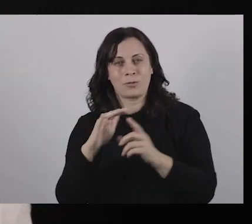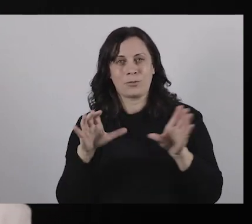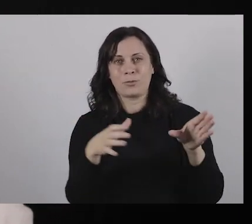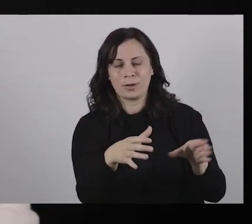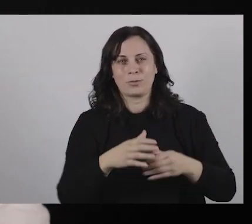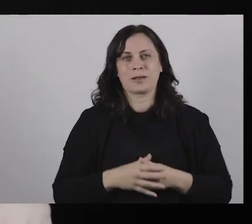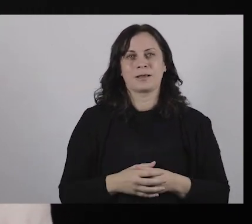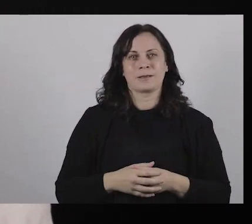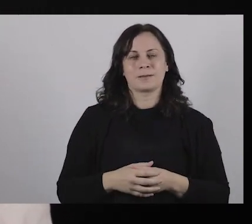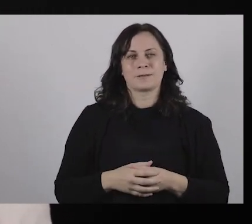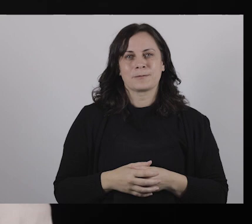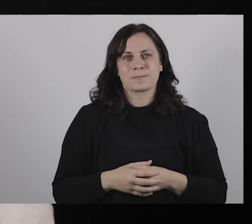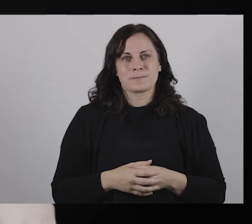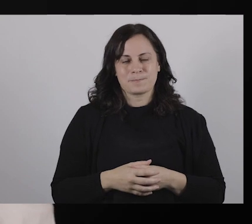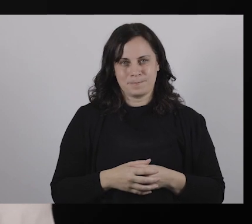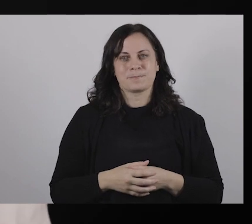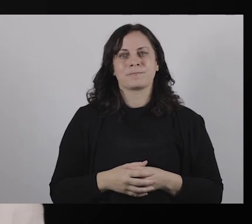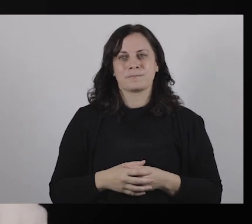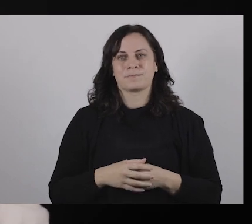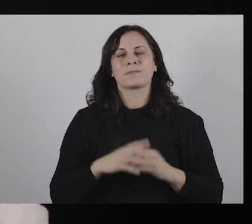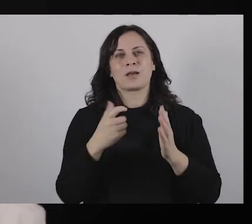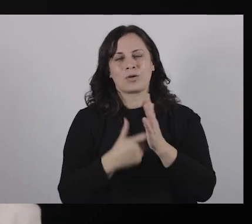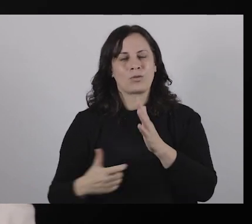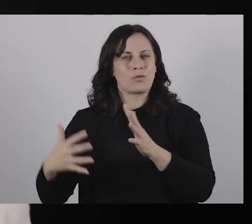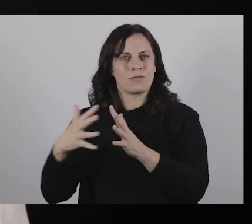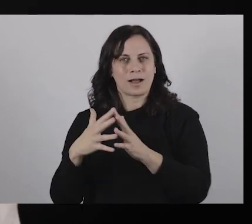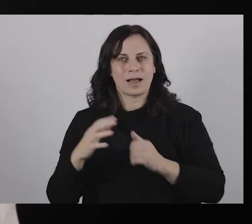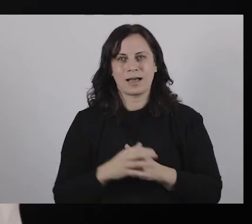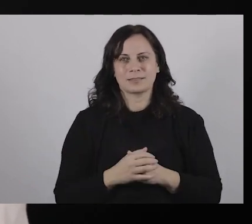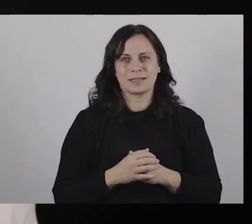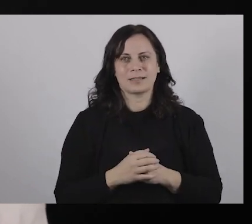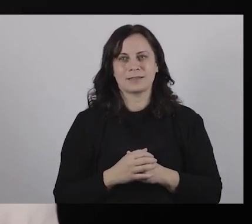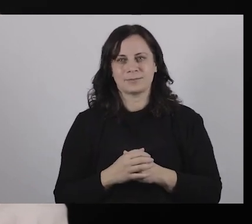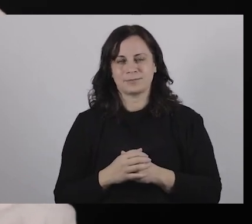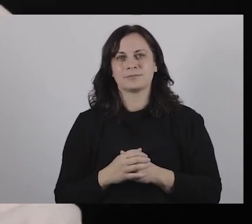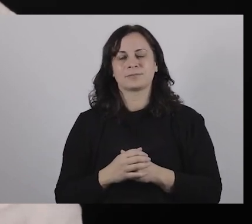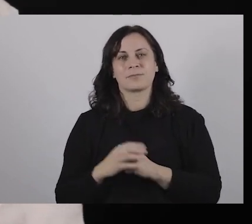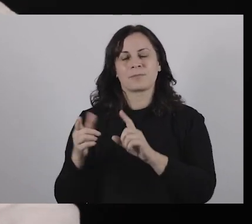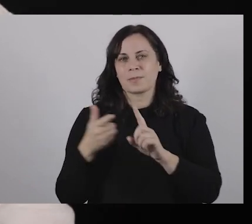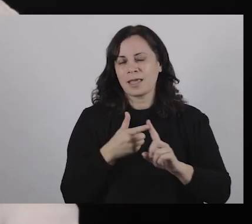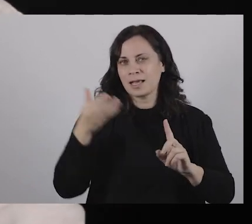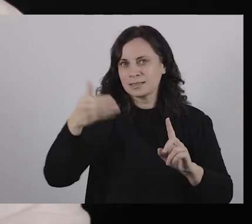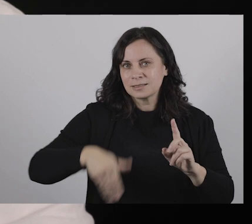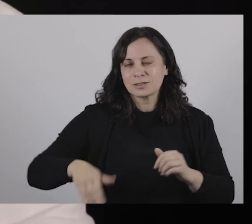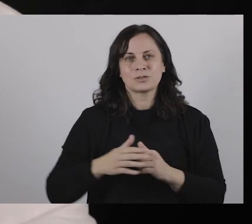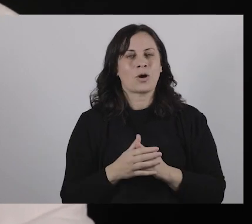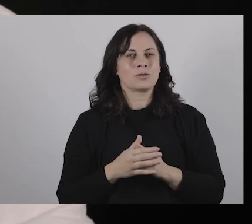Ngāti Porou... Rongowhakaata... Ngāriki Kaipūtahi,